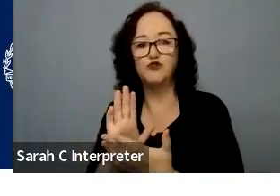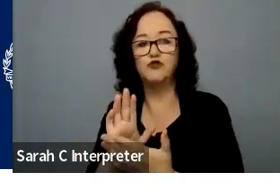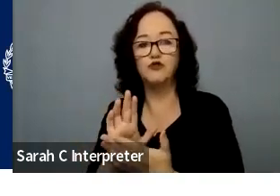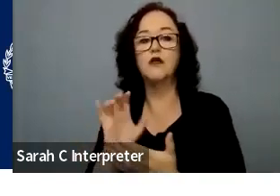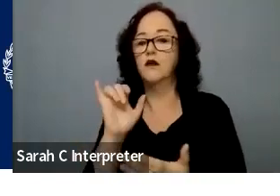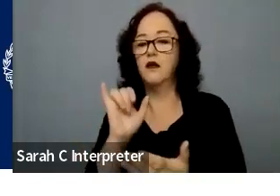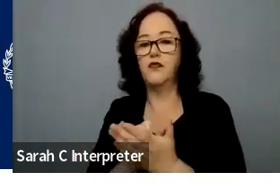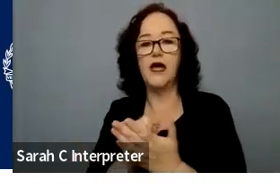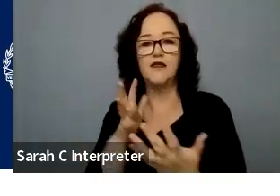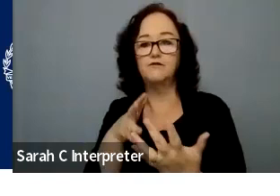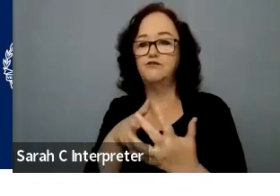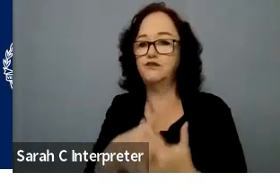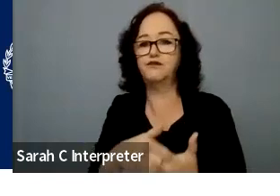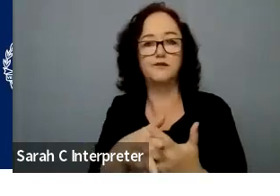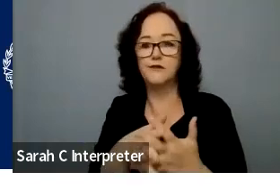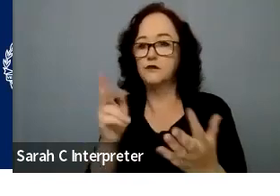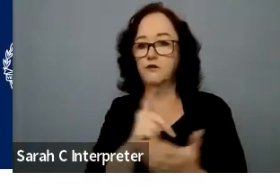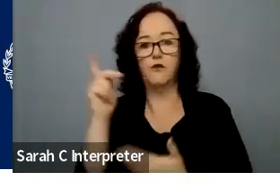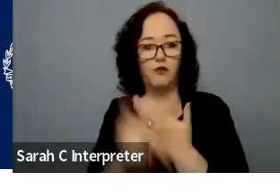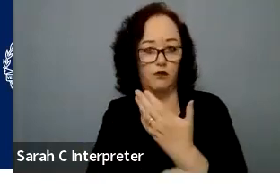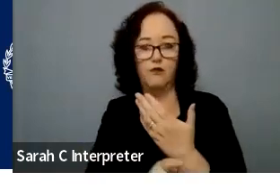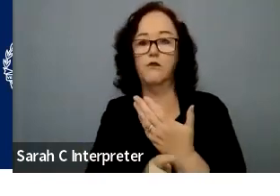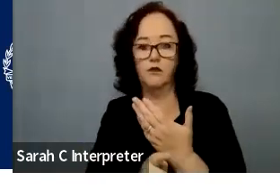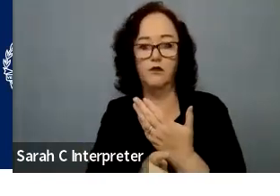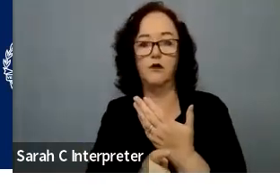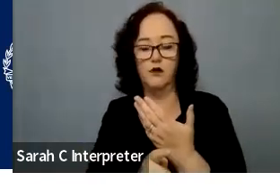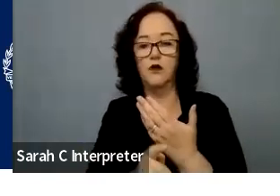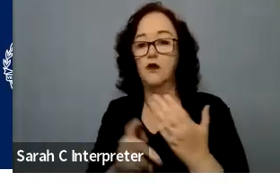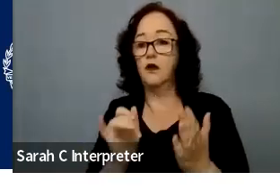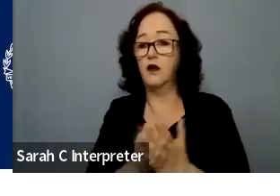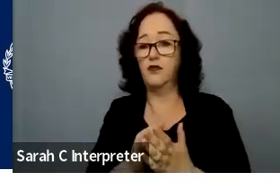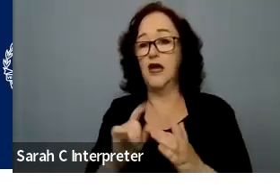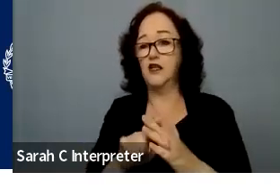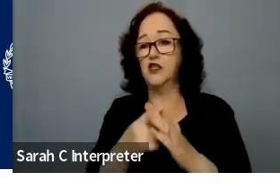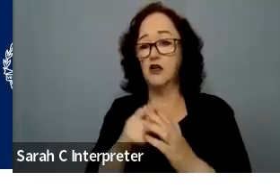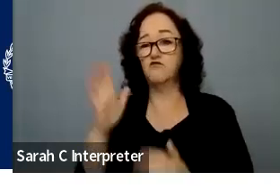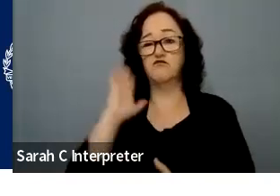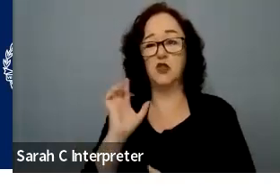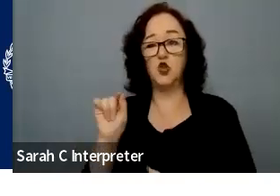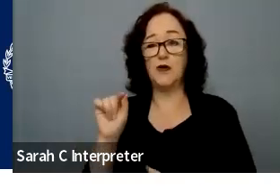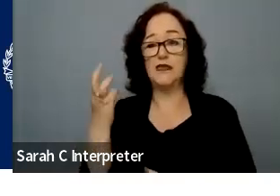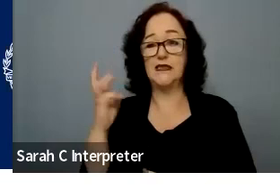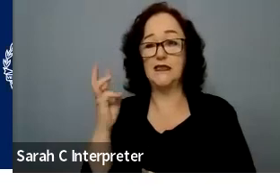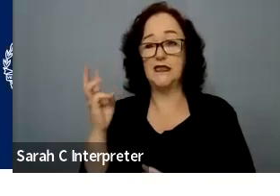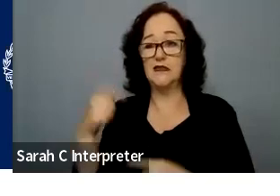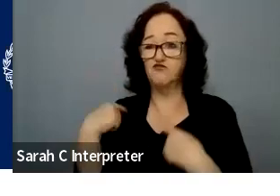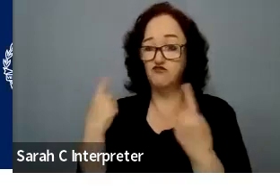undergraduate program, and has been done since 2016. The College of Nursing faculty